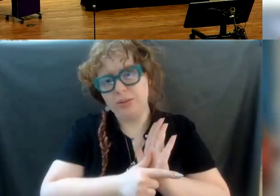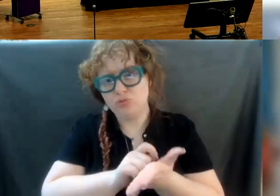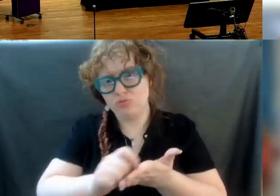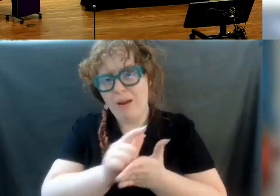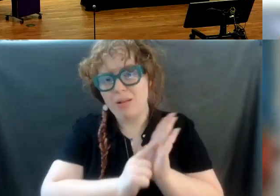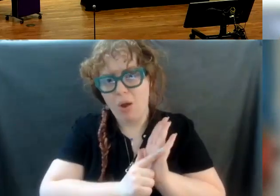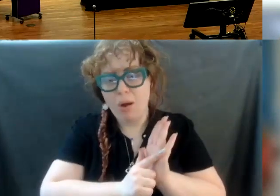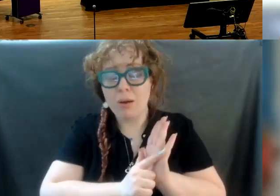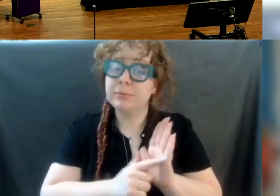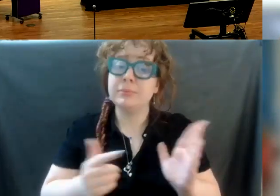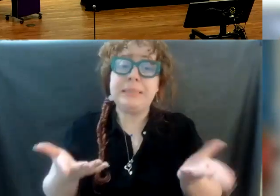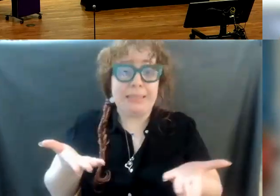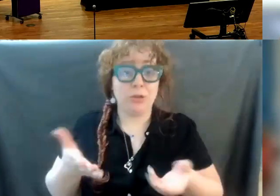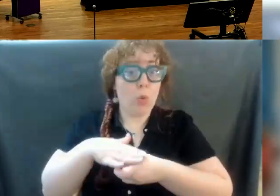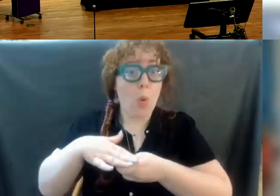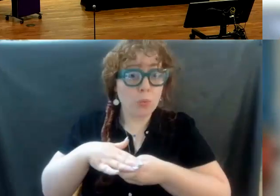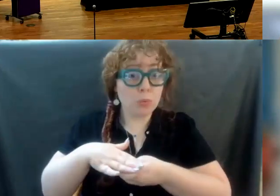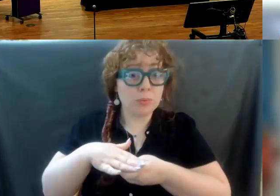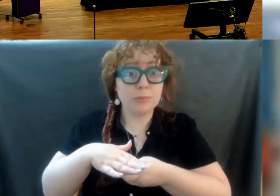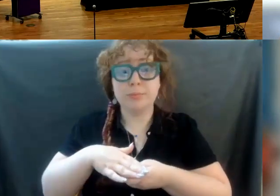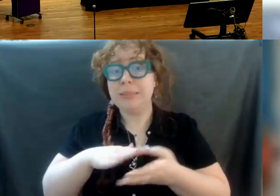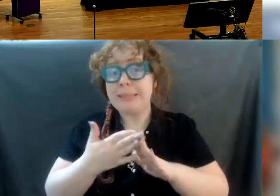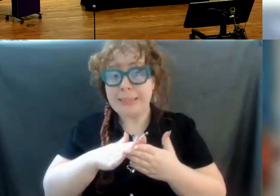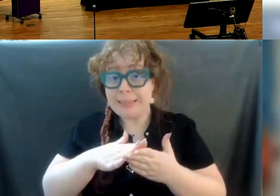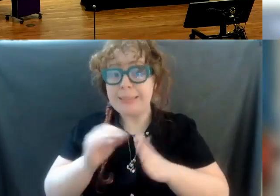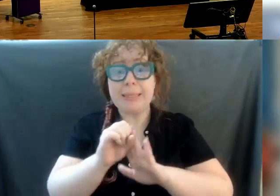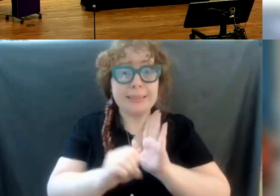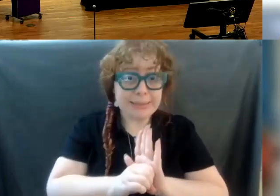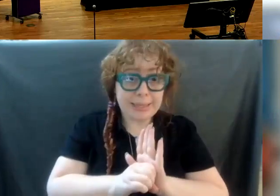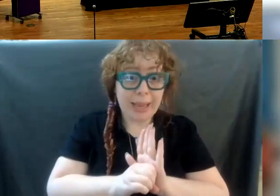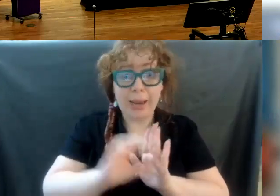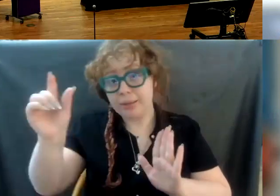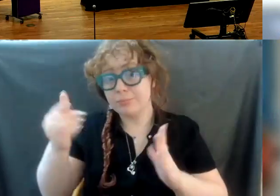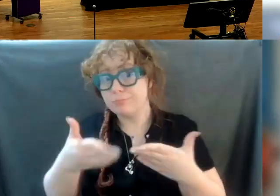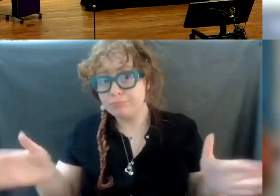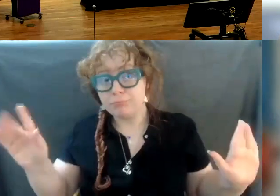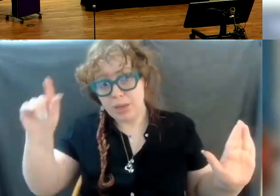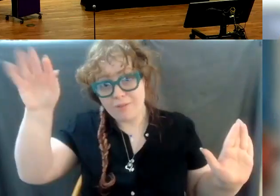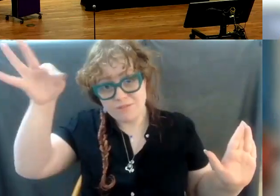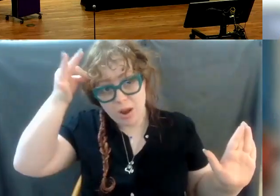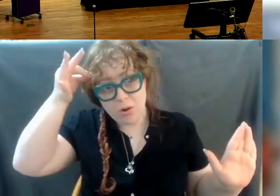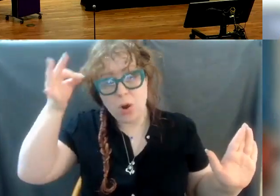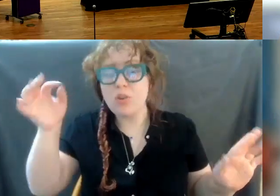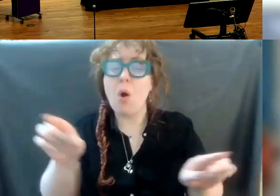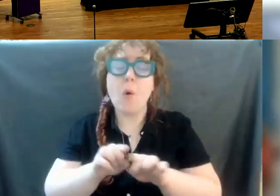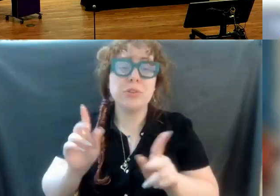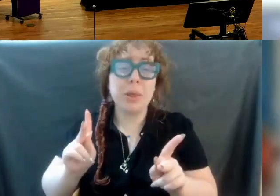state and government officials as well as funders, private public funders to fund the programs.